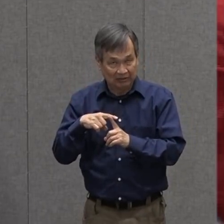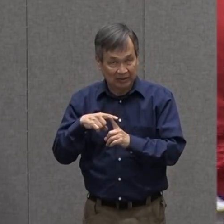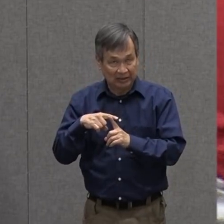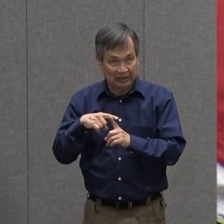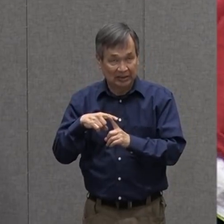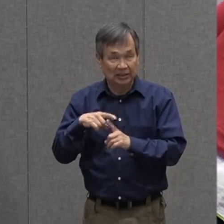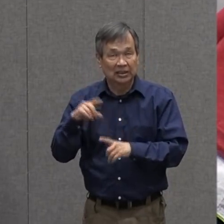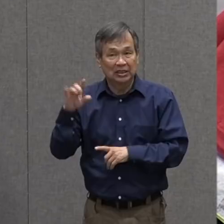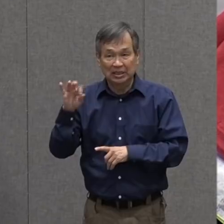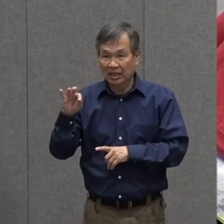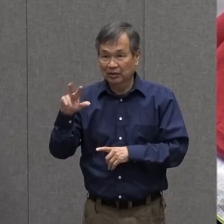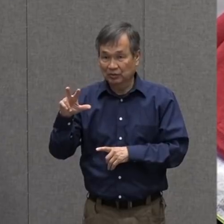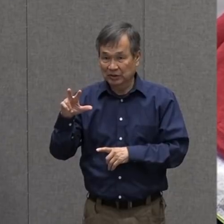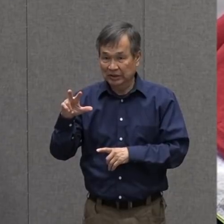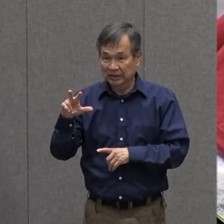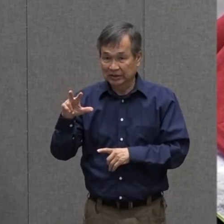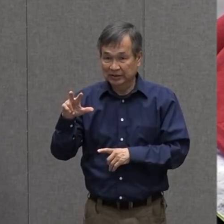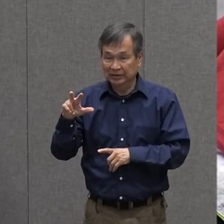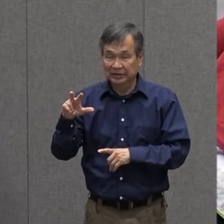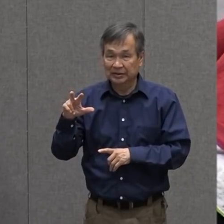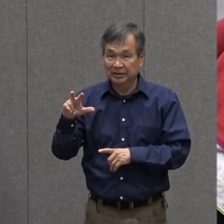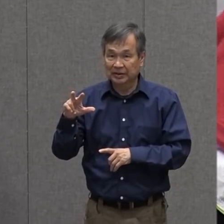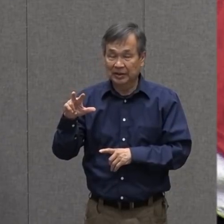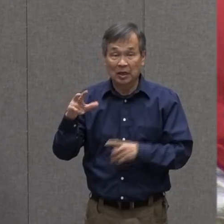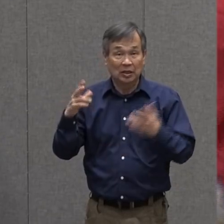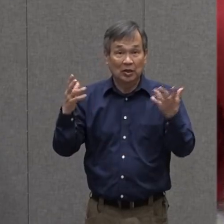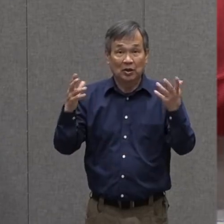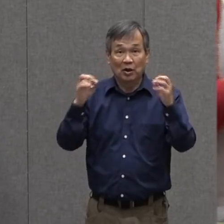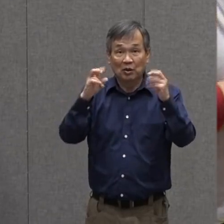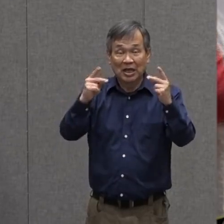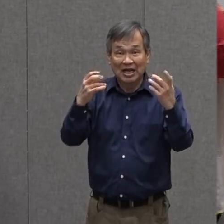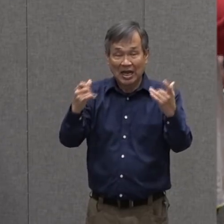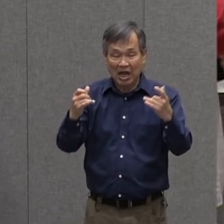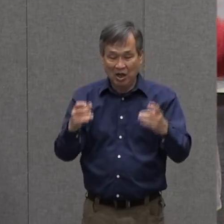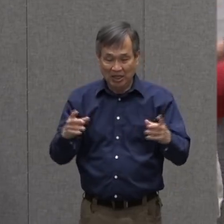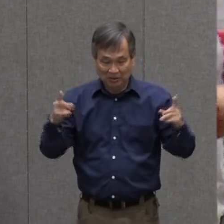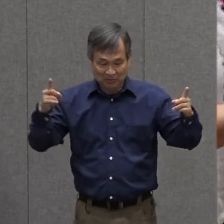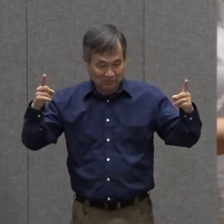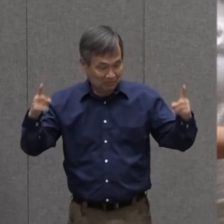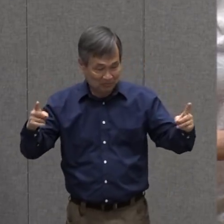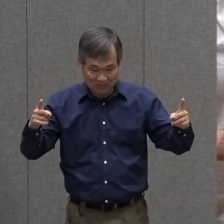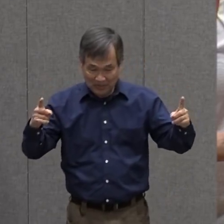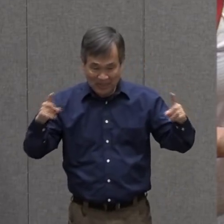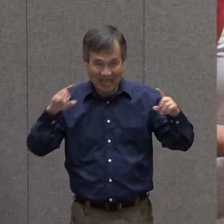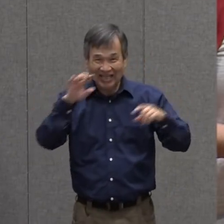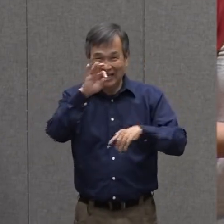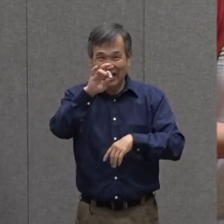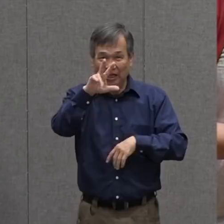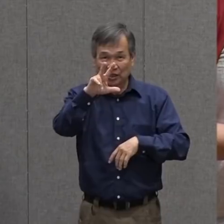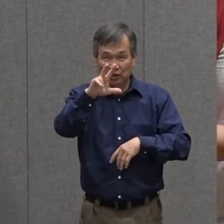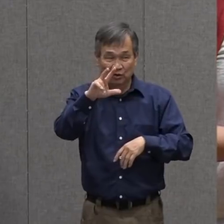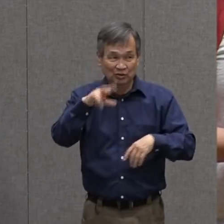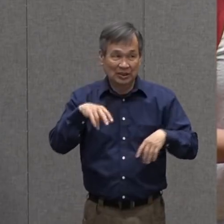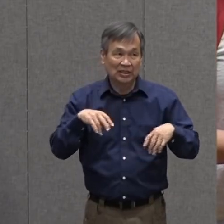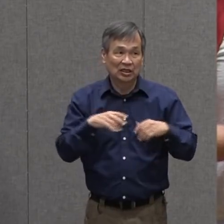What? 93, right? Okay? So I know there's 93 spaces between 364 and 457.